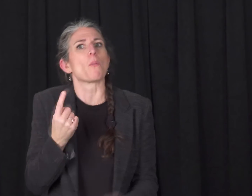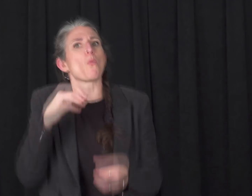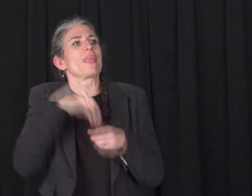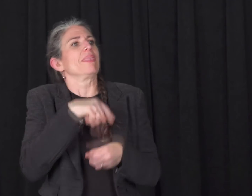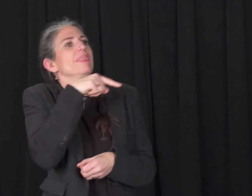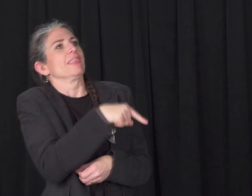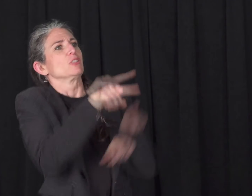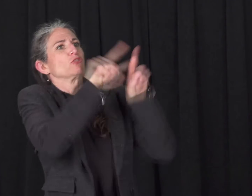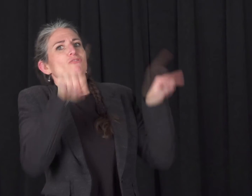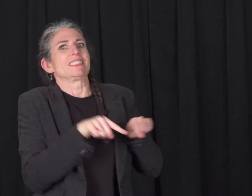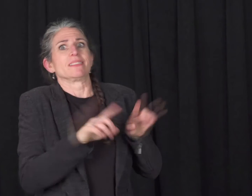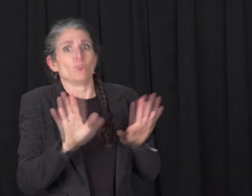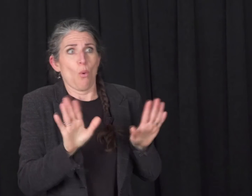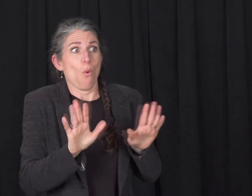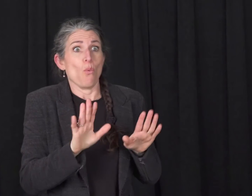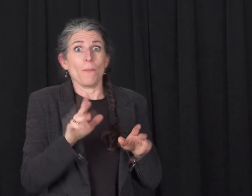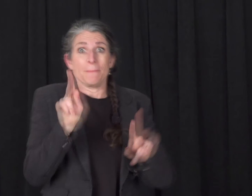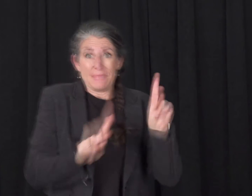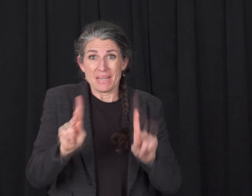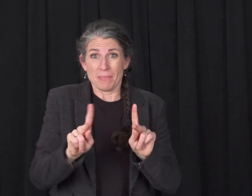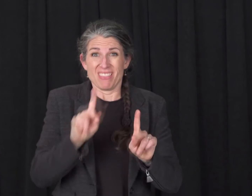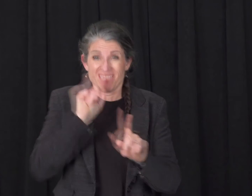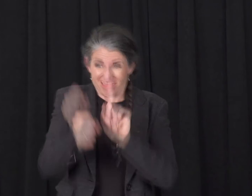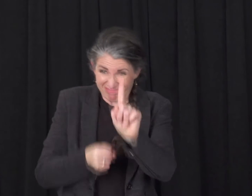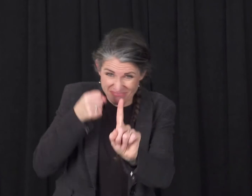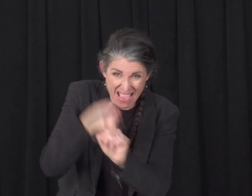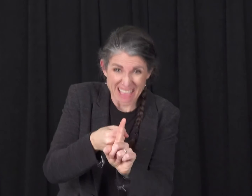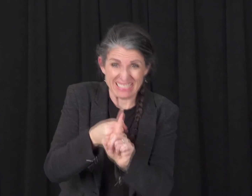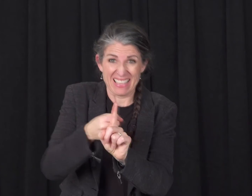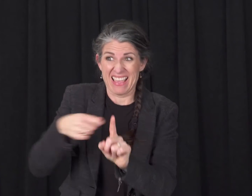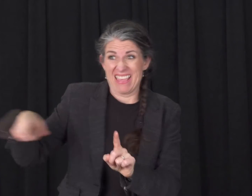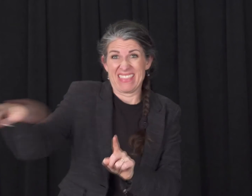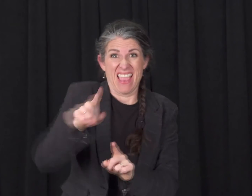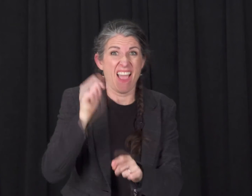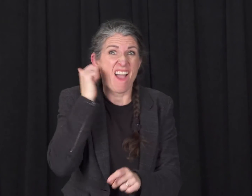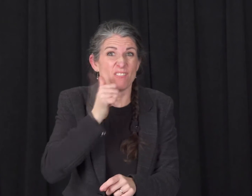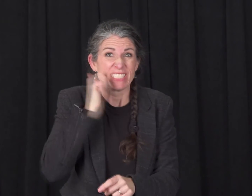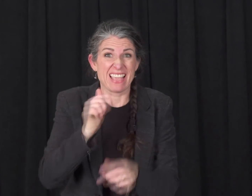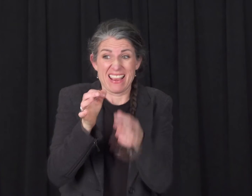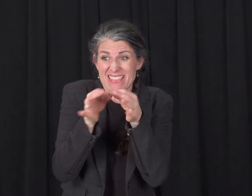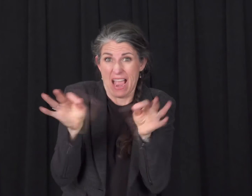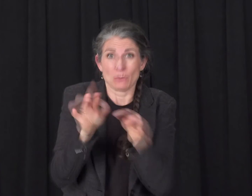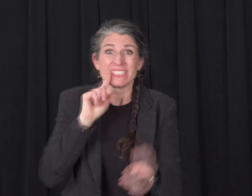It was, it was the just the huge impact of everyday language of a sl and the need